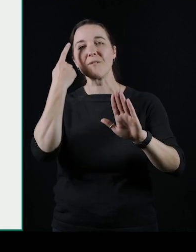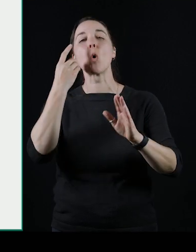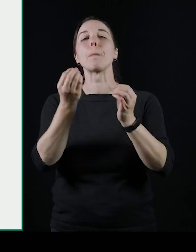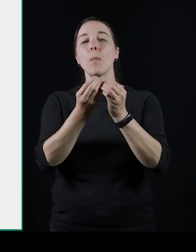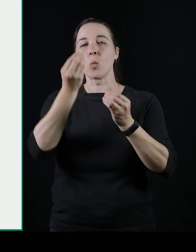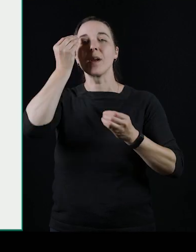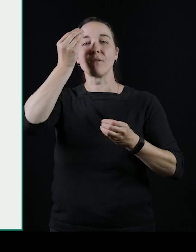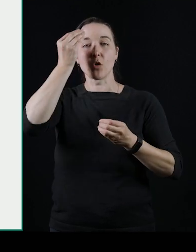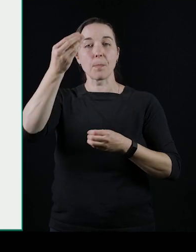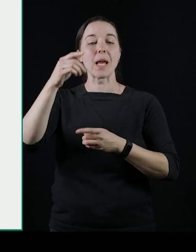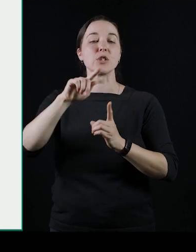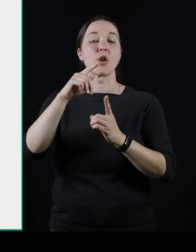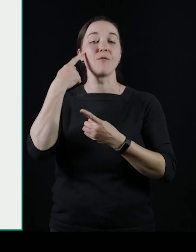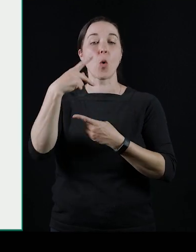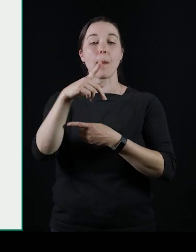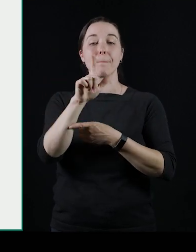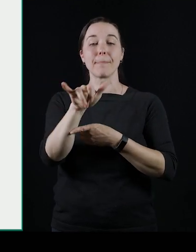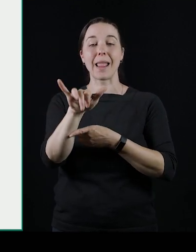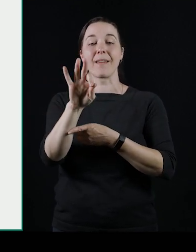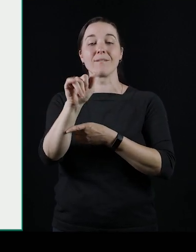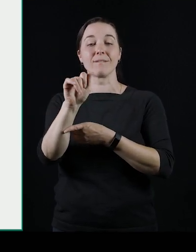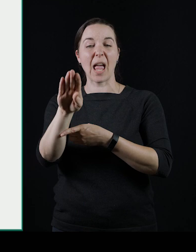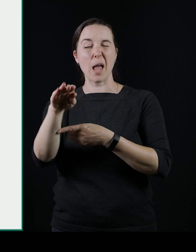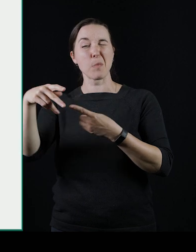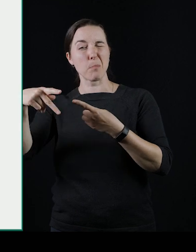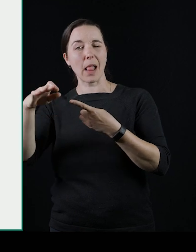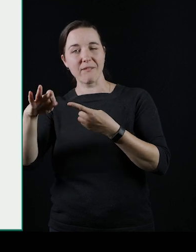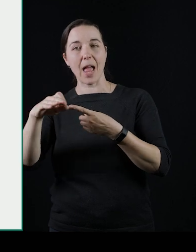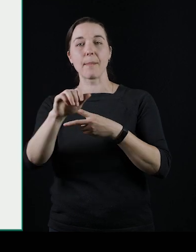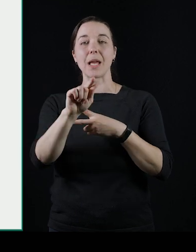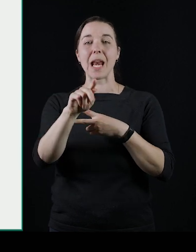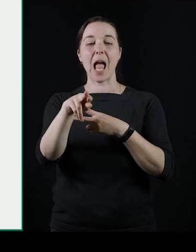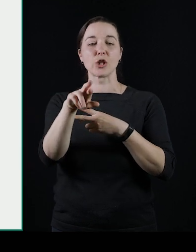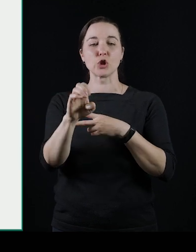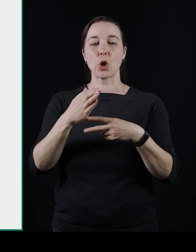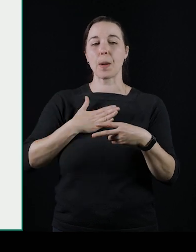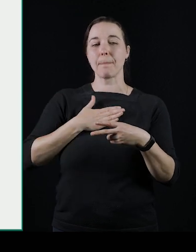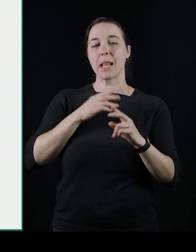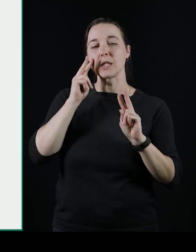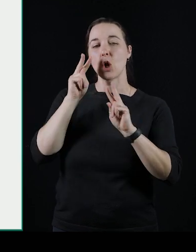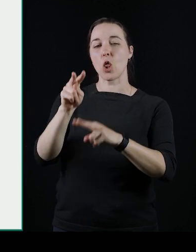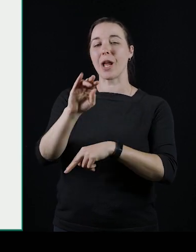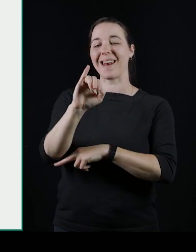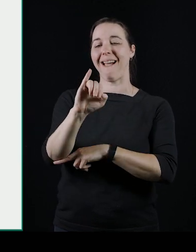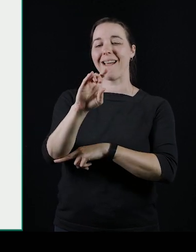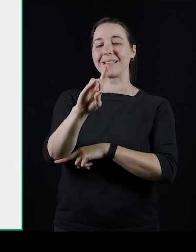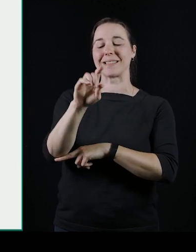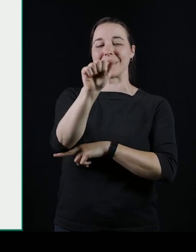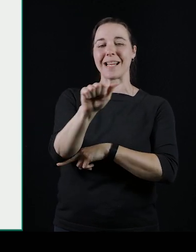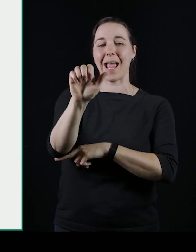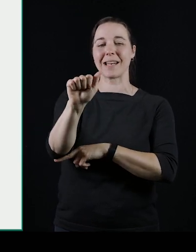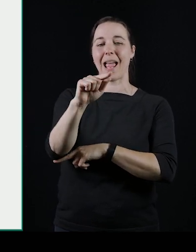For more information on PlayFab and Azure, be sure to check out ID@Azure, which is launching this summer.